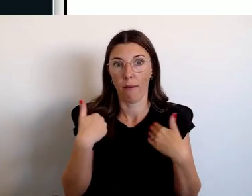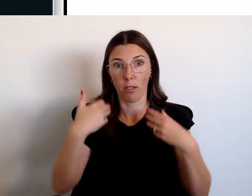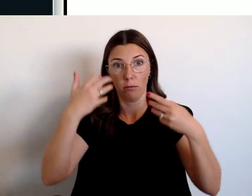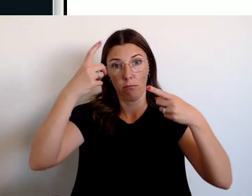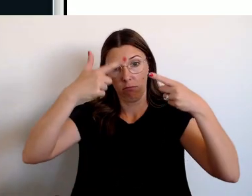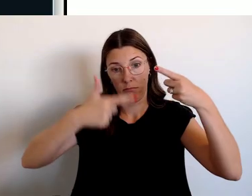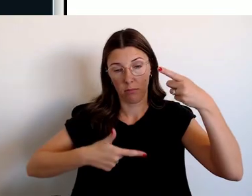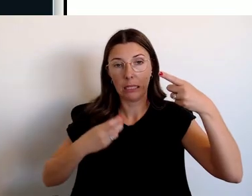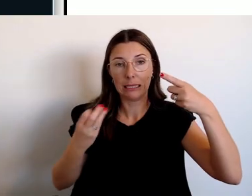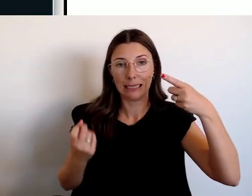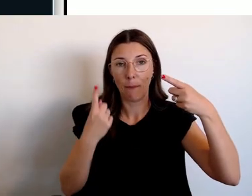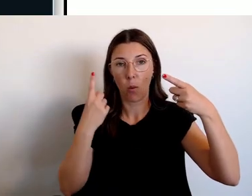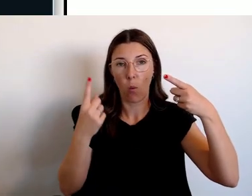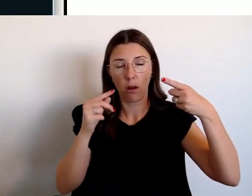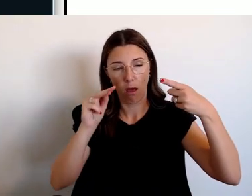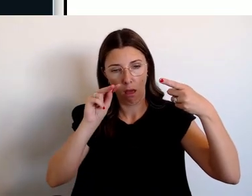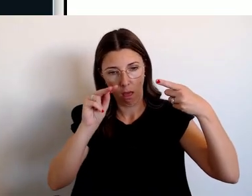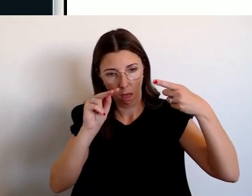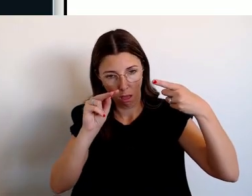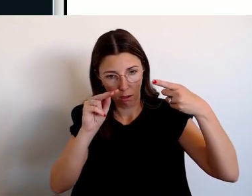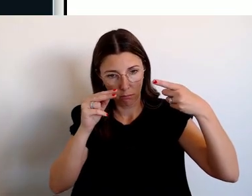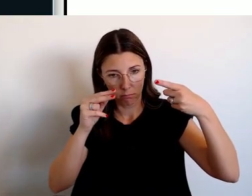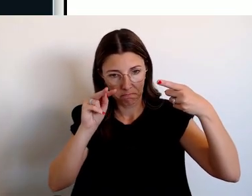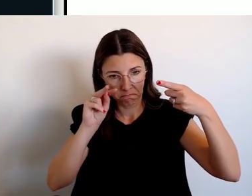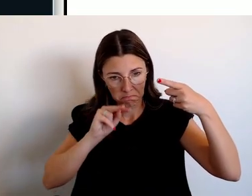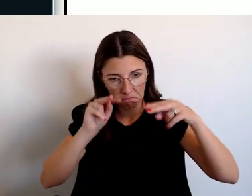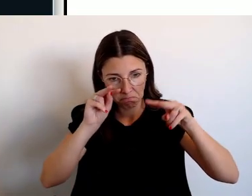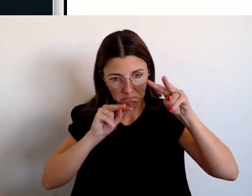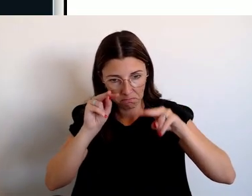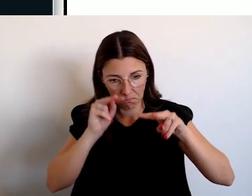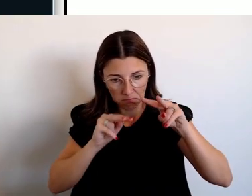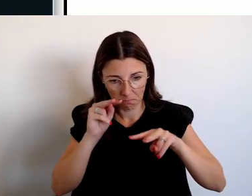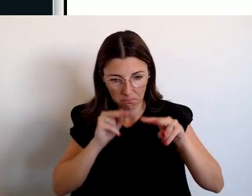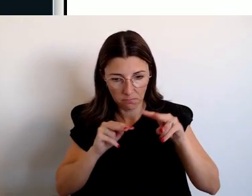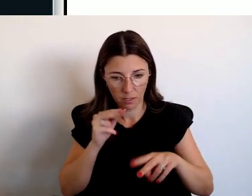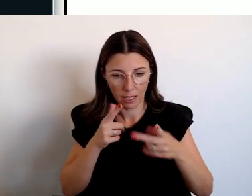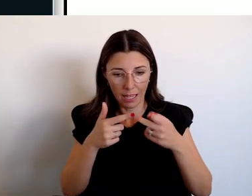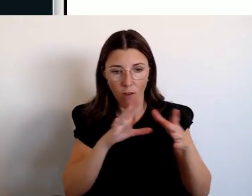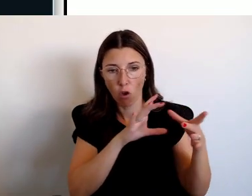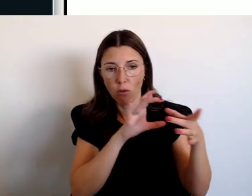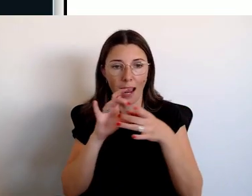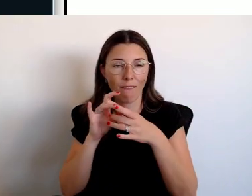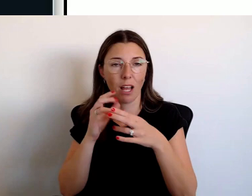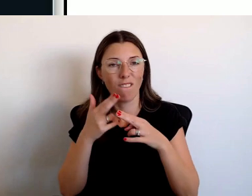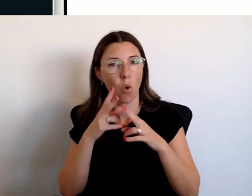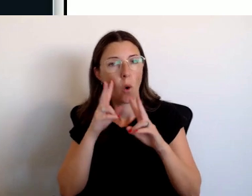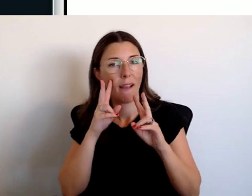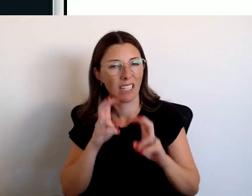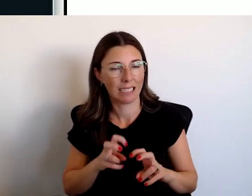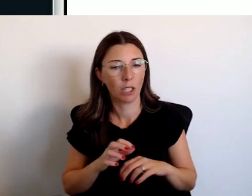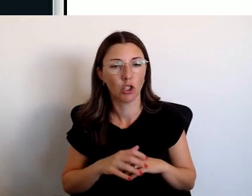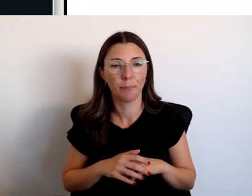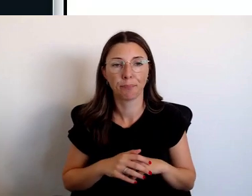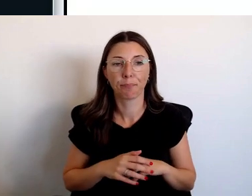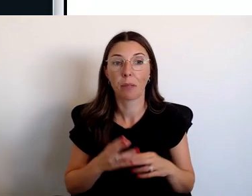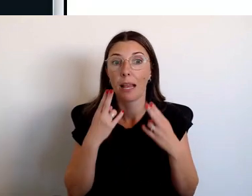then someone would go through individually and assess their relevance for the investigation. With natural language processing, we're seeing